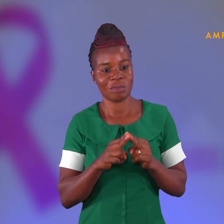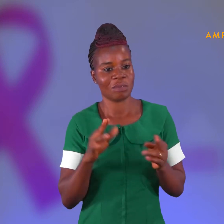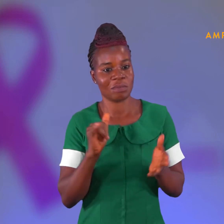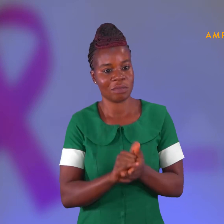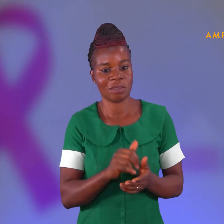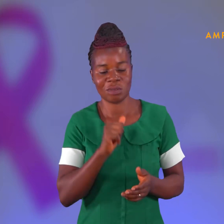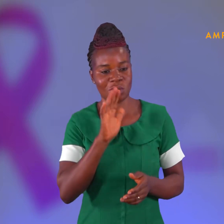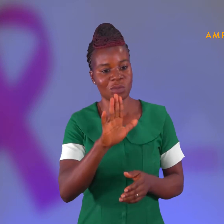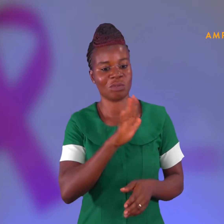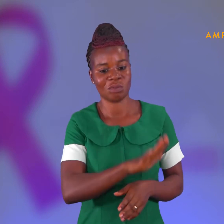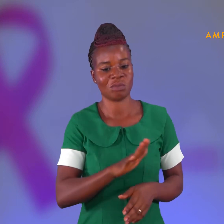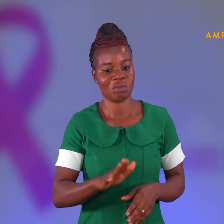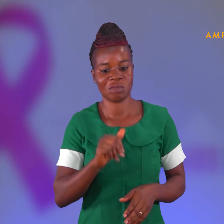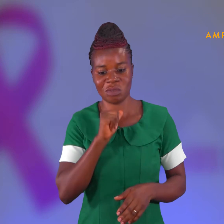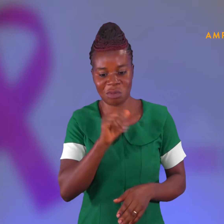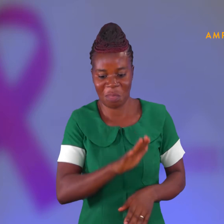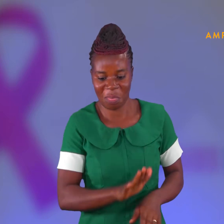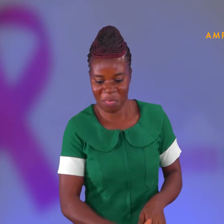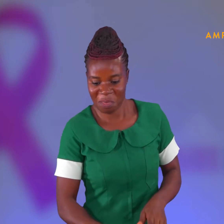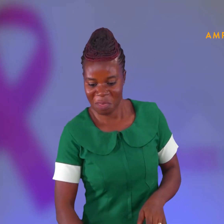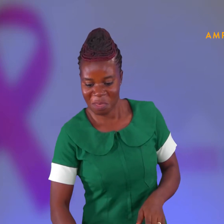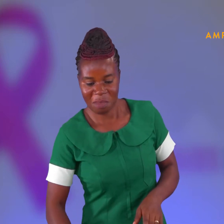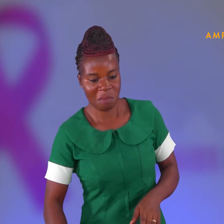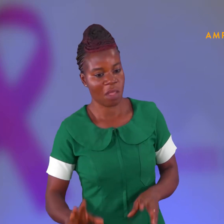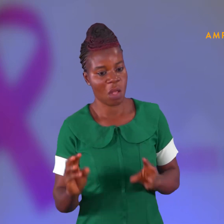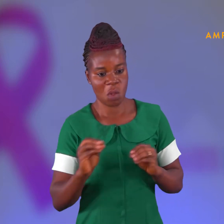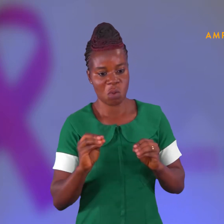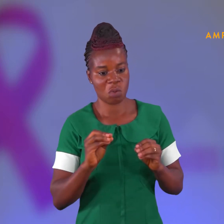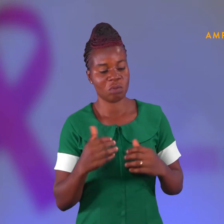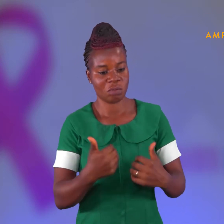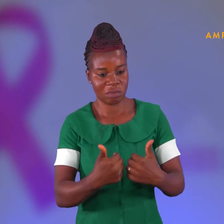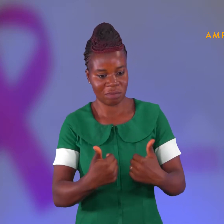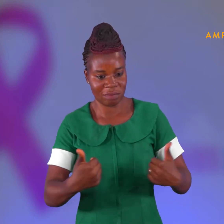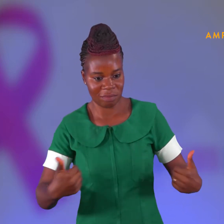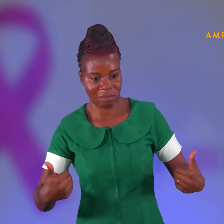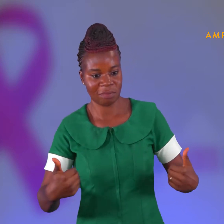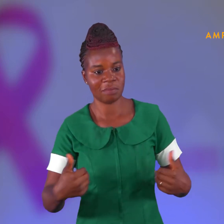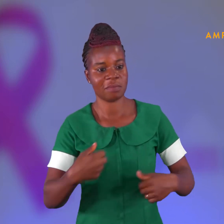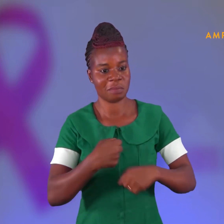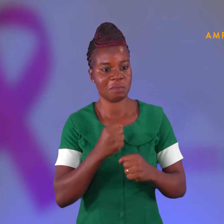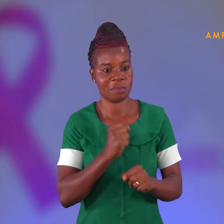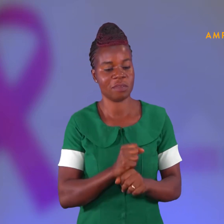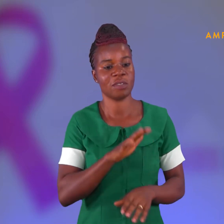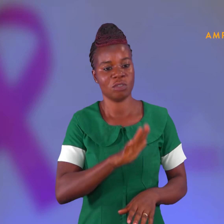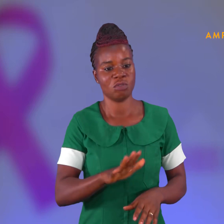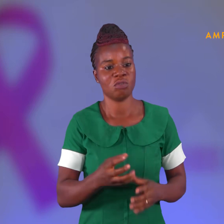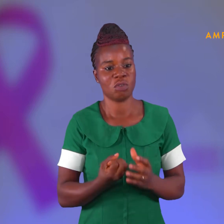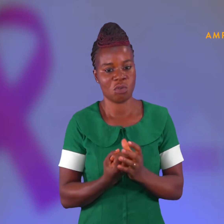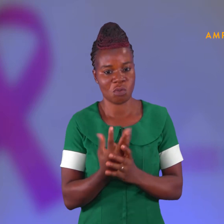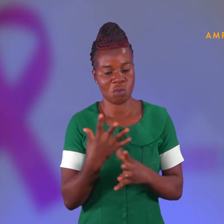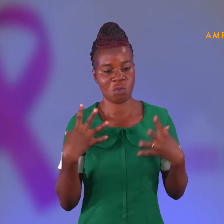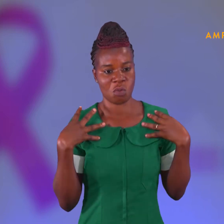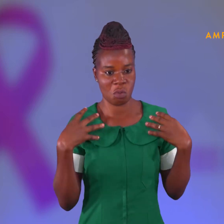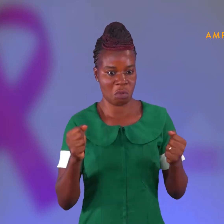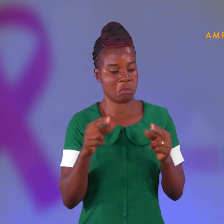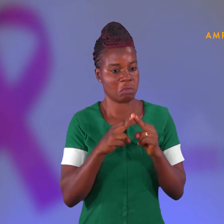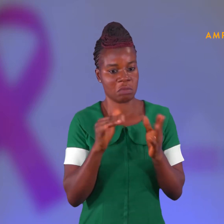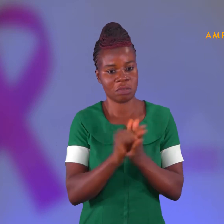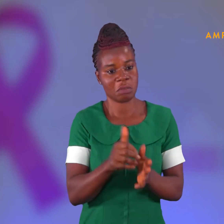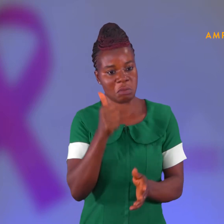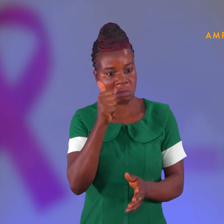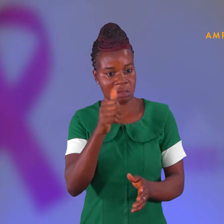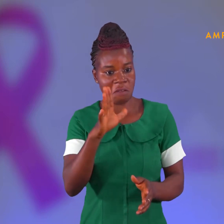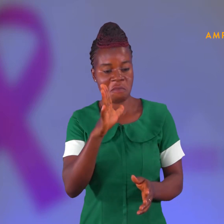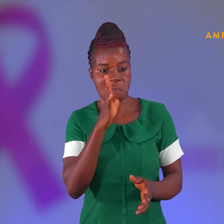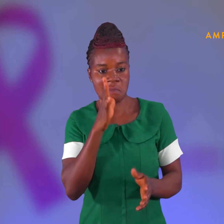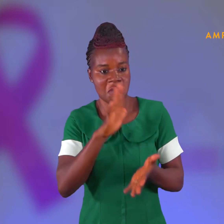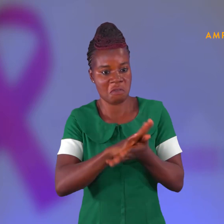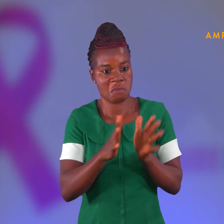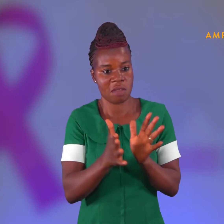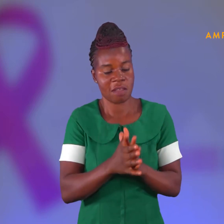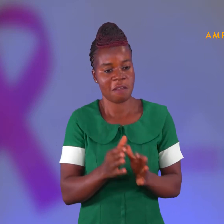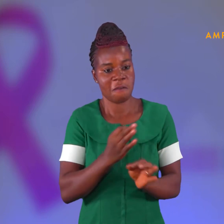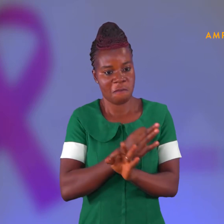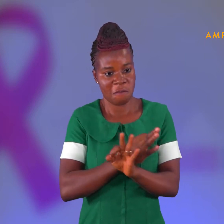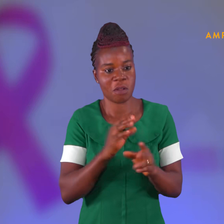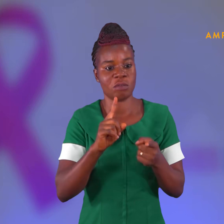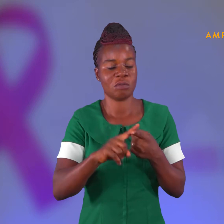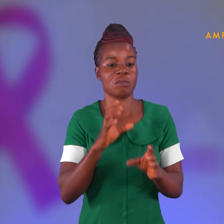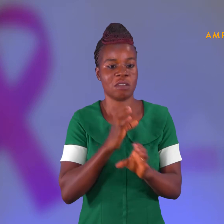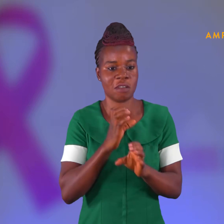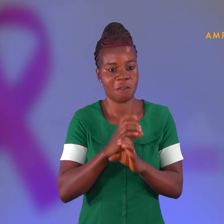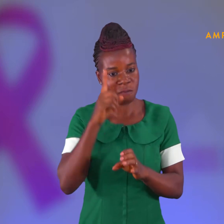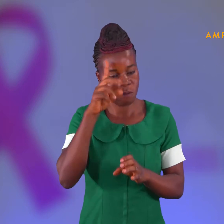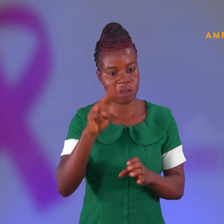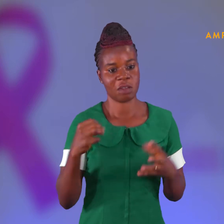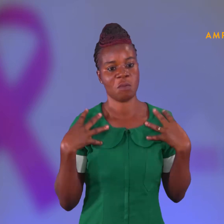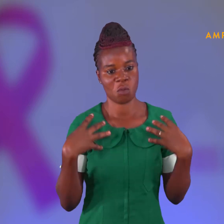So that children are well separated by age and able to grow well and the mother is free and healthy to care for them well